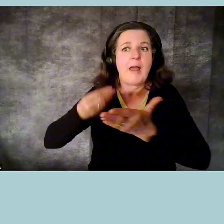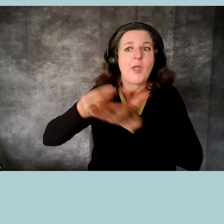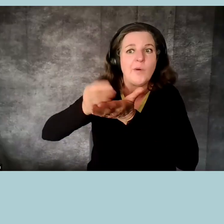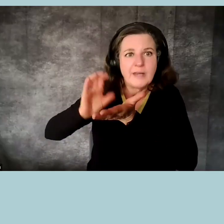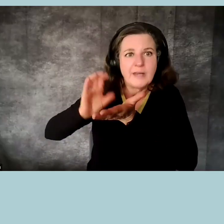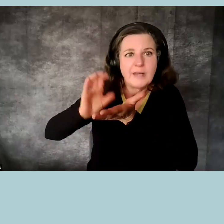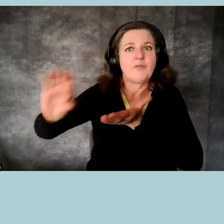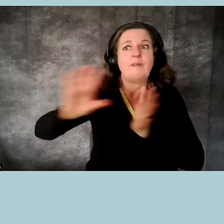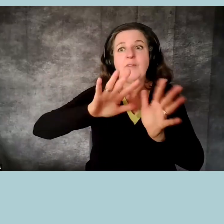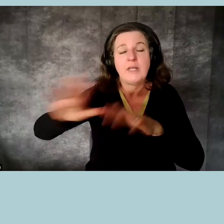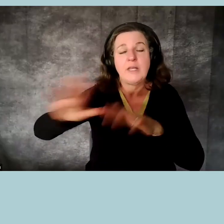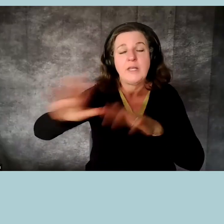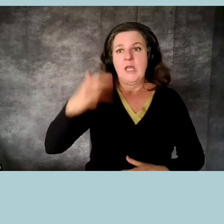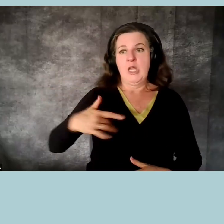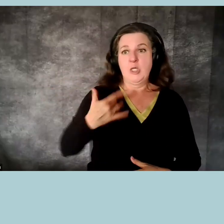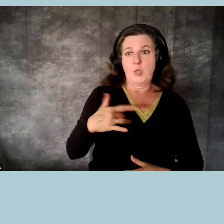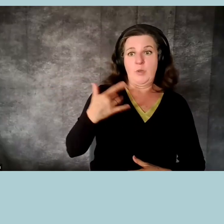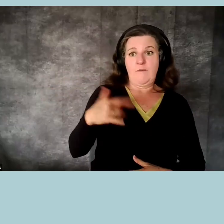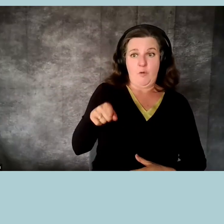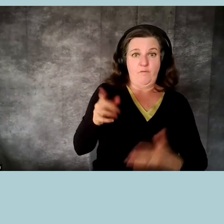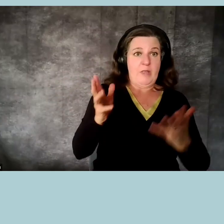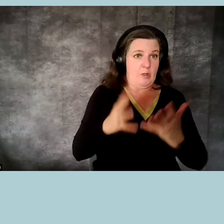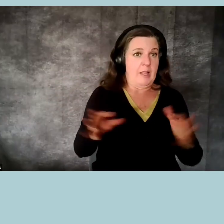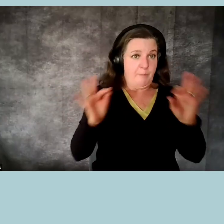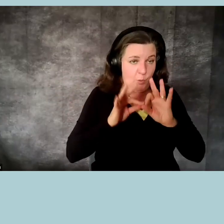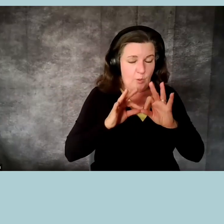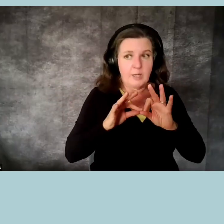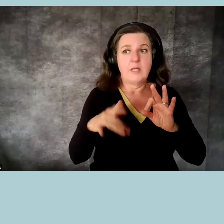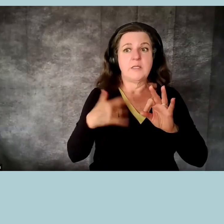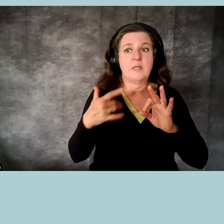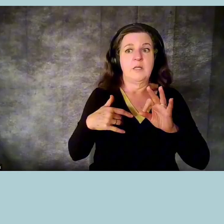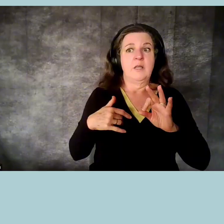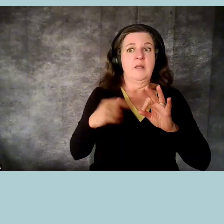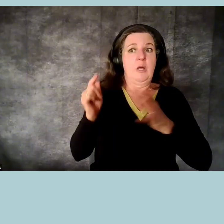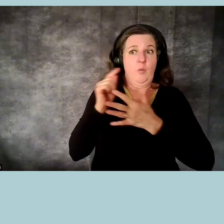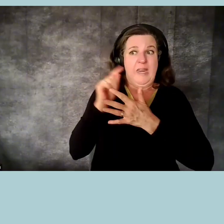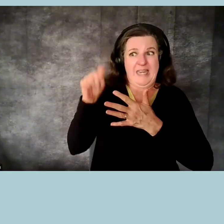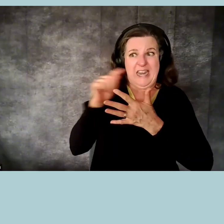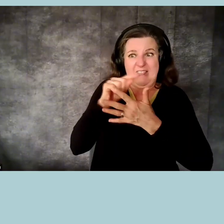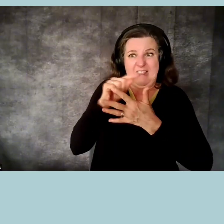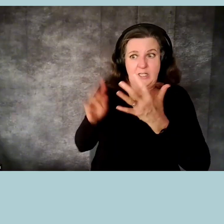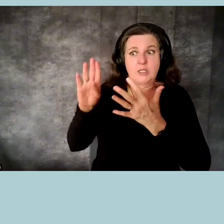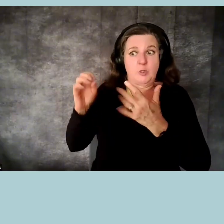you feel this is important and you feel you know what it needs to succeed, please let your voice be heard.